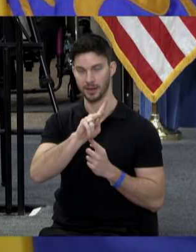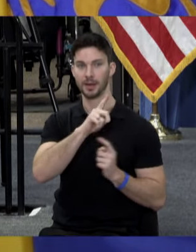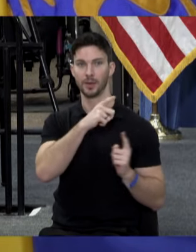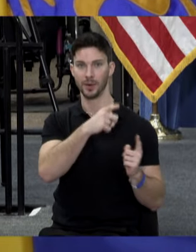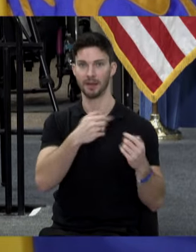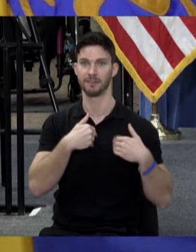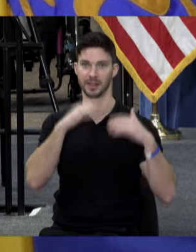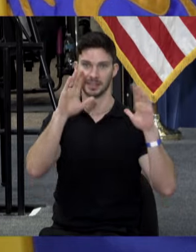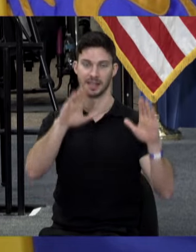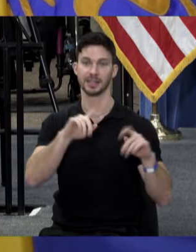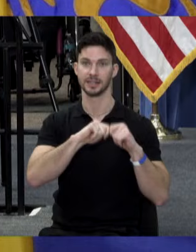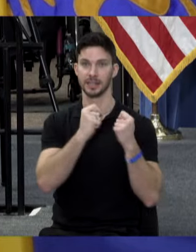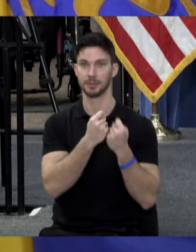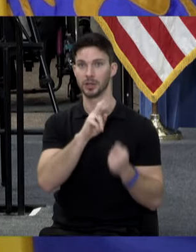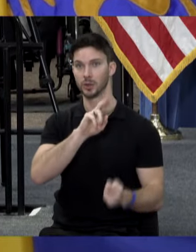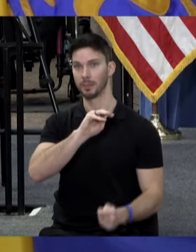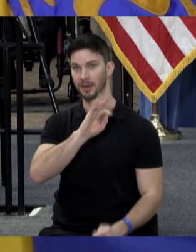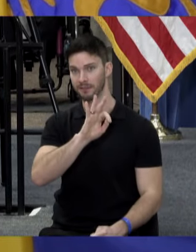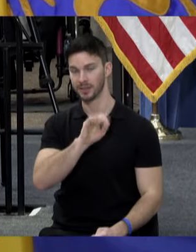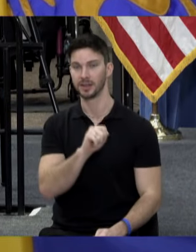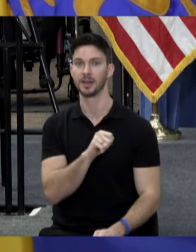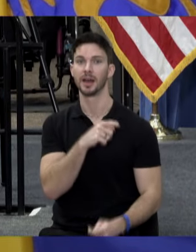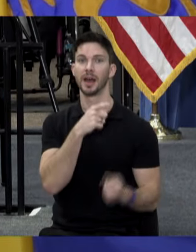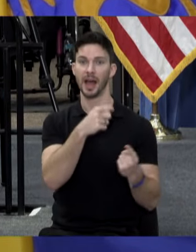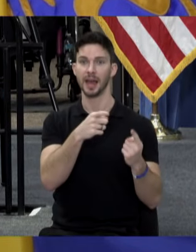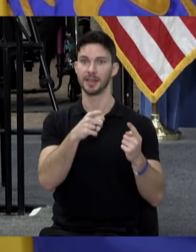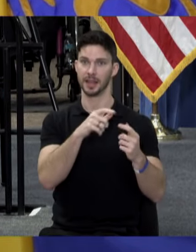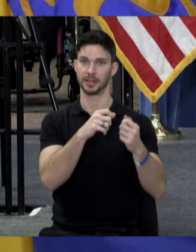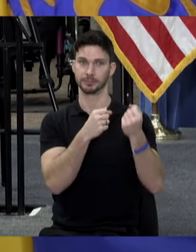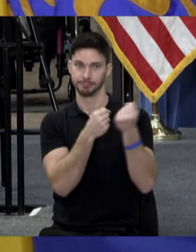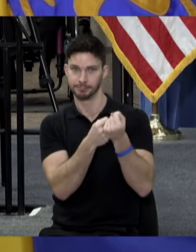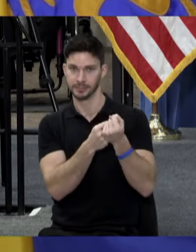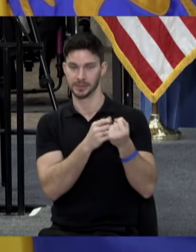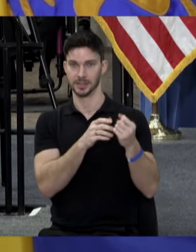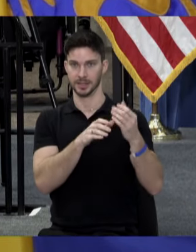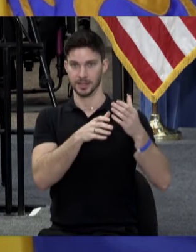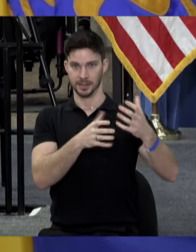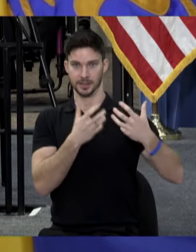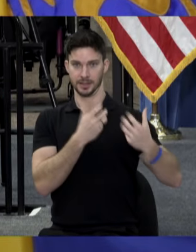that stabilized his spine. And from there, we were very fortunate. He was still under